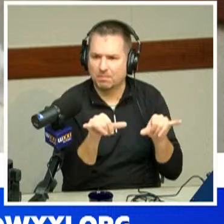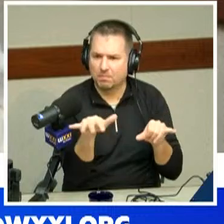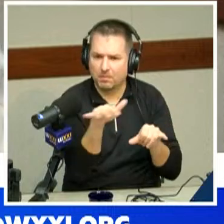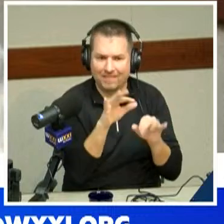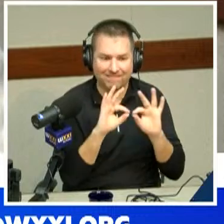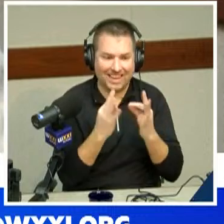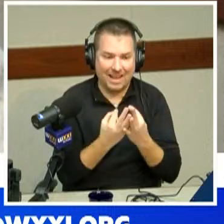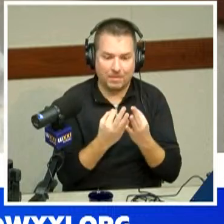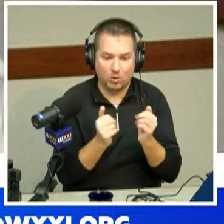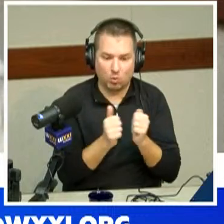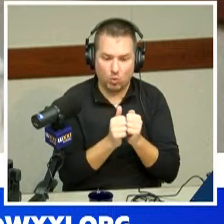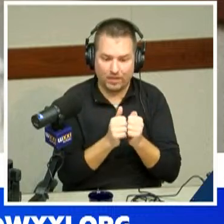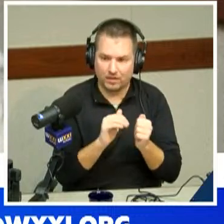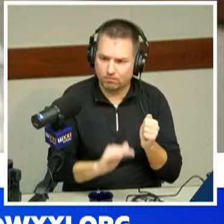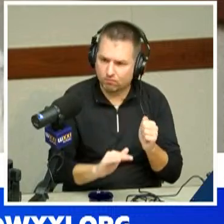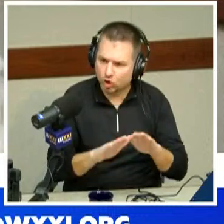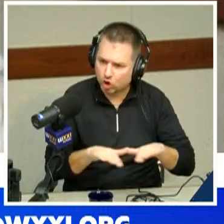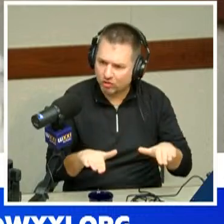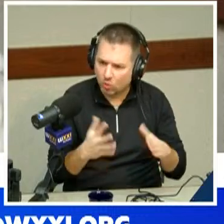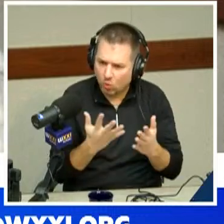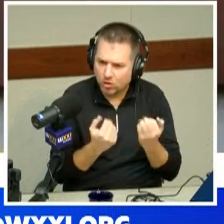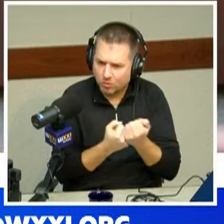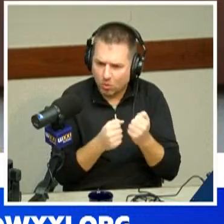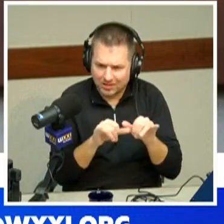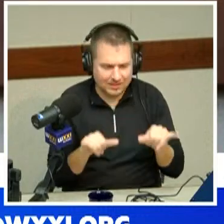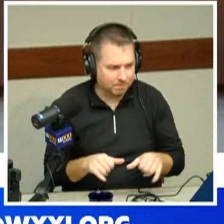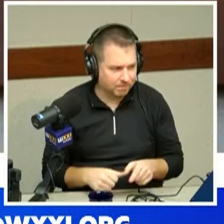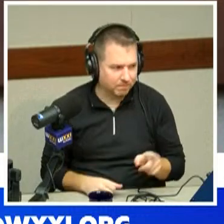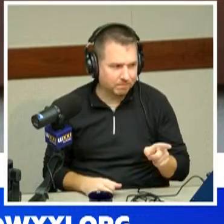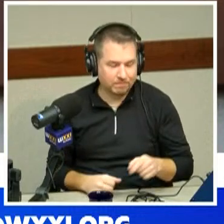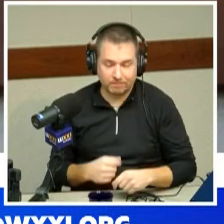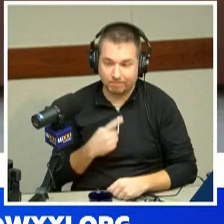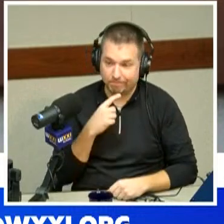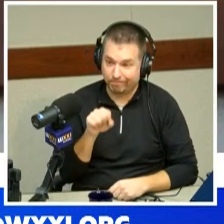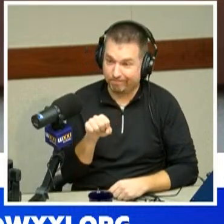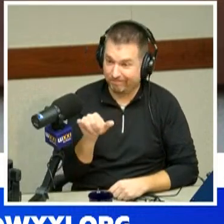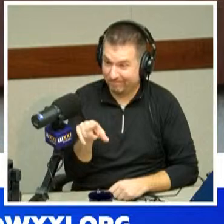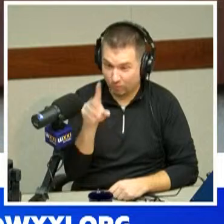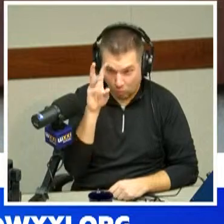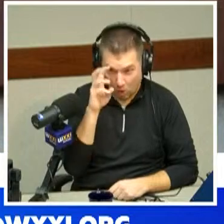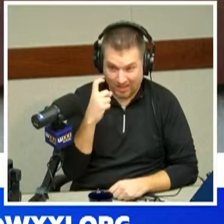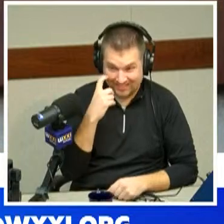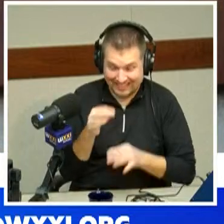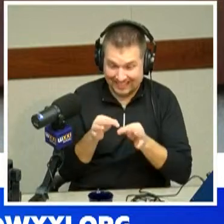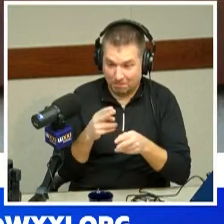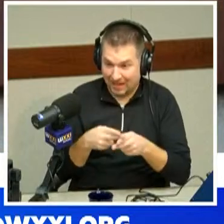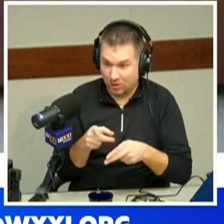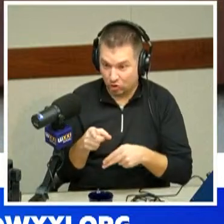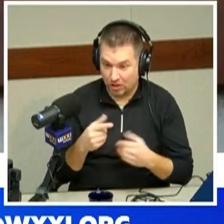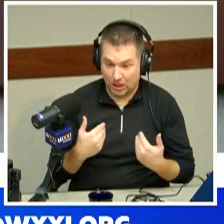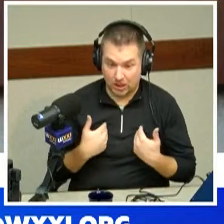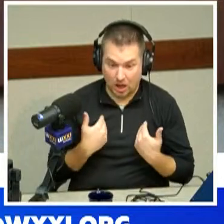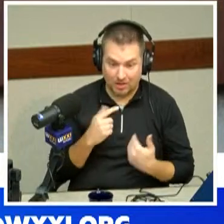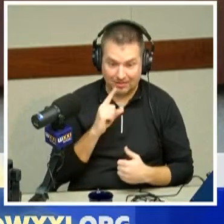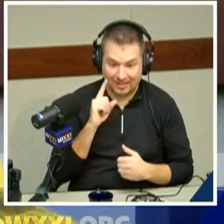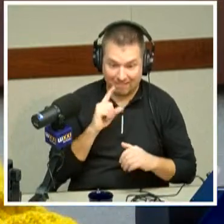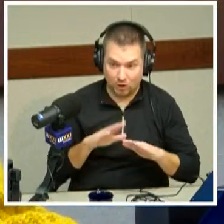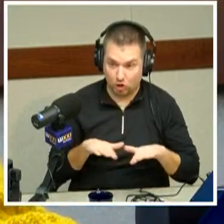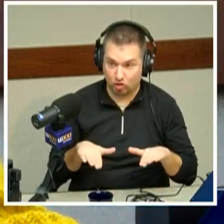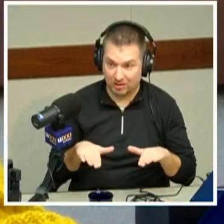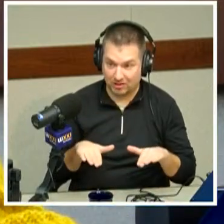with with very small children of course so just like Wyatt had mentioned young deaf children need